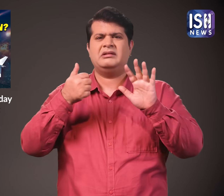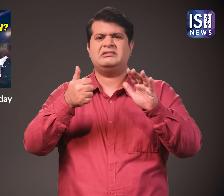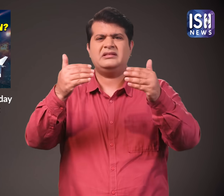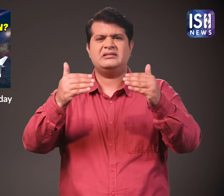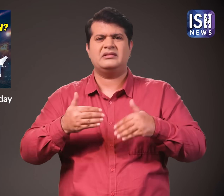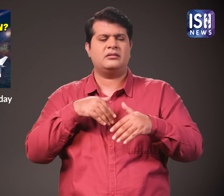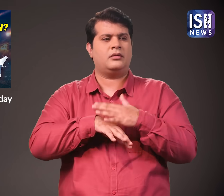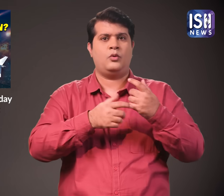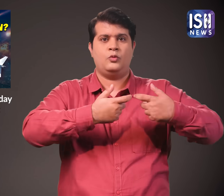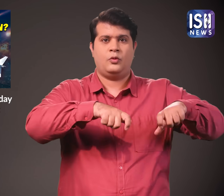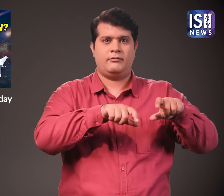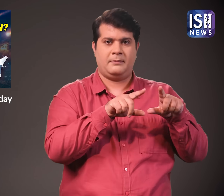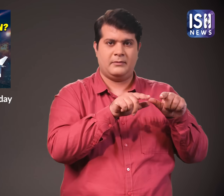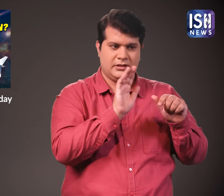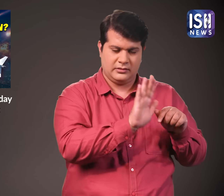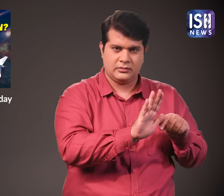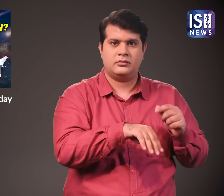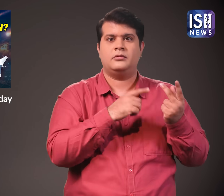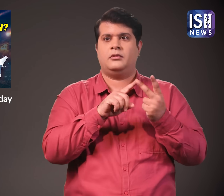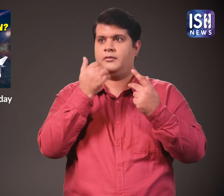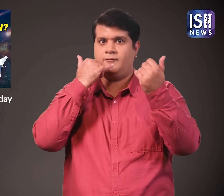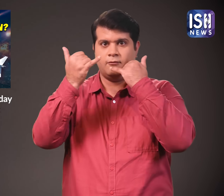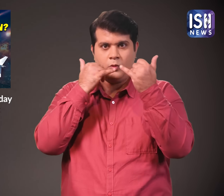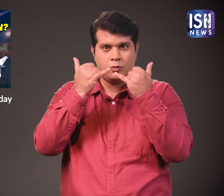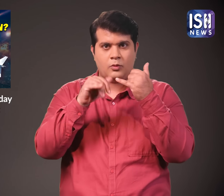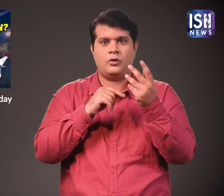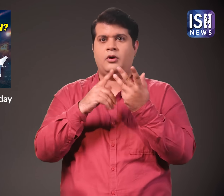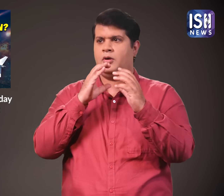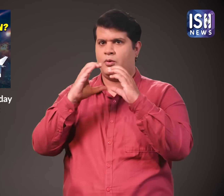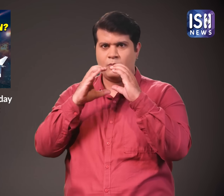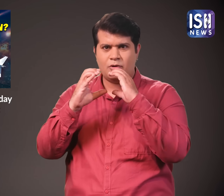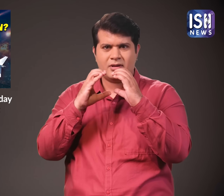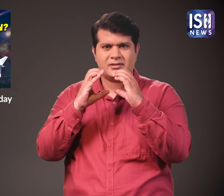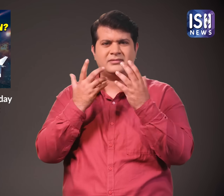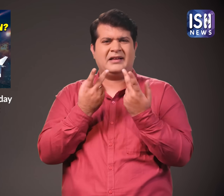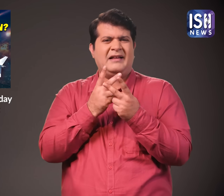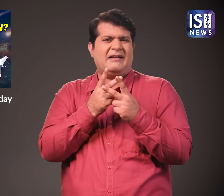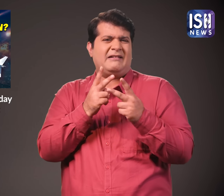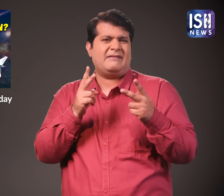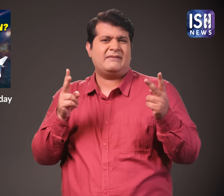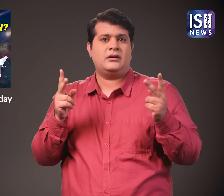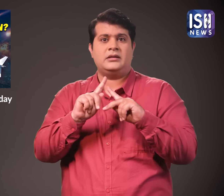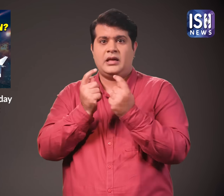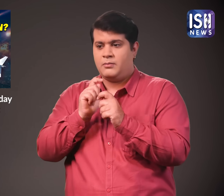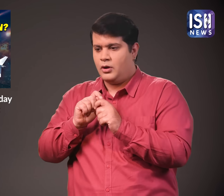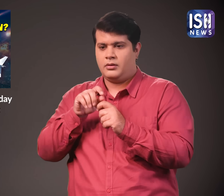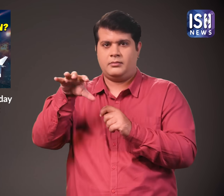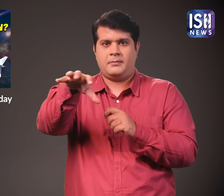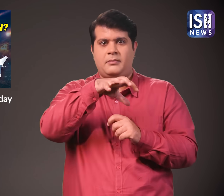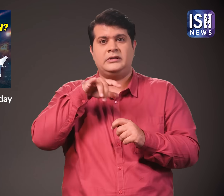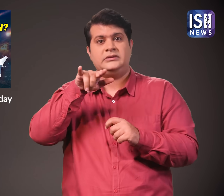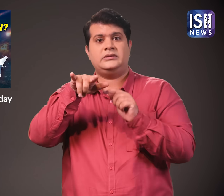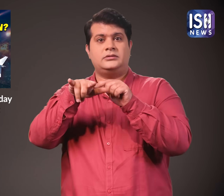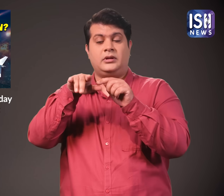conference room, briefing room, a command work area, an operations team work area, etc.